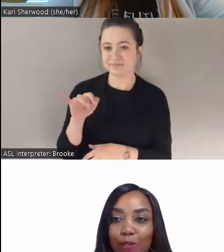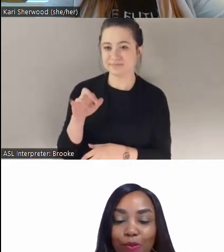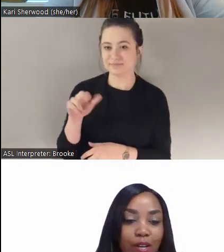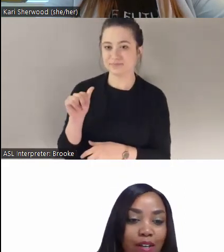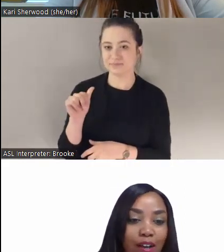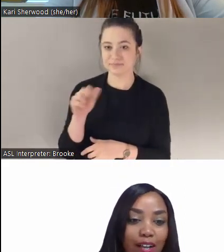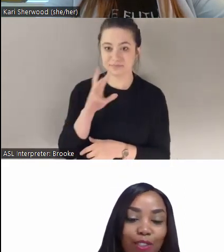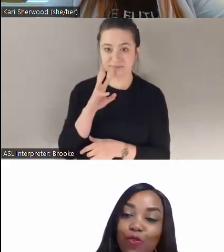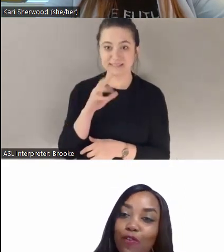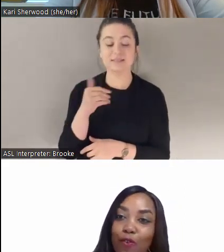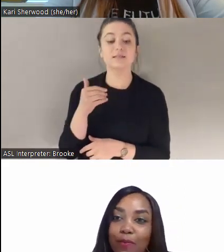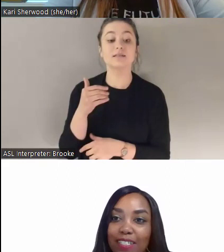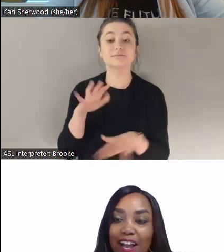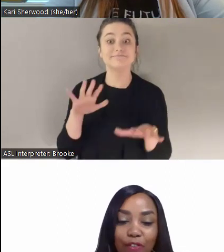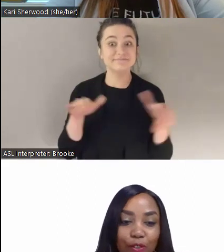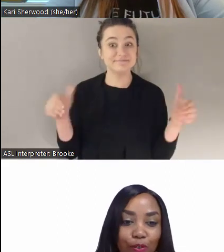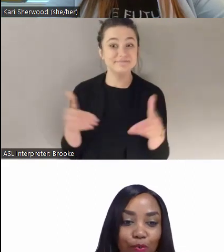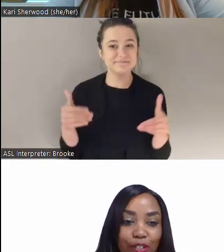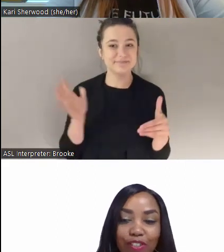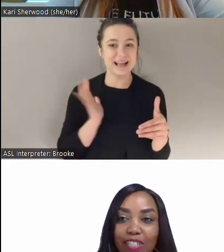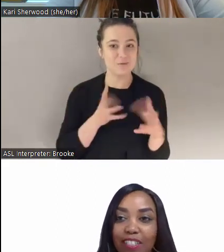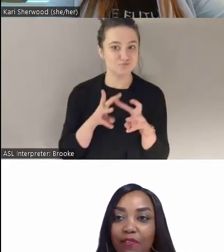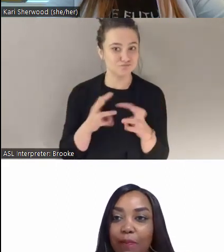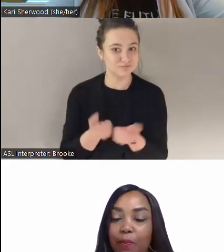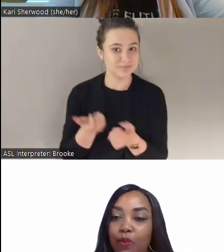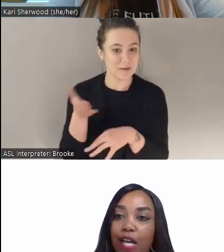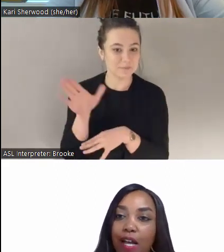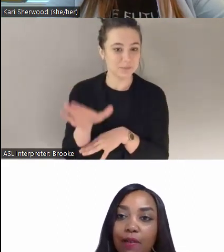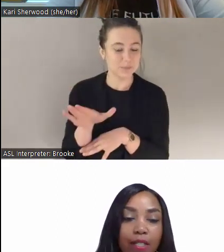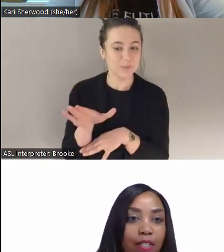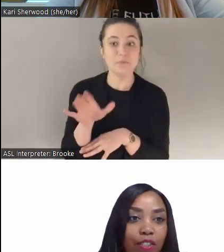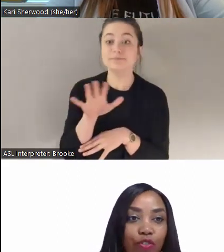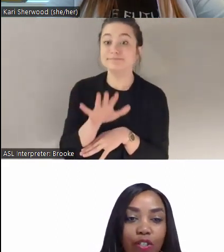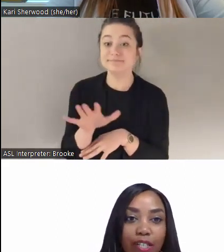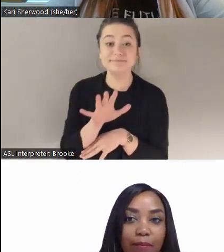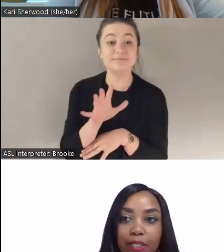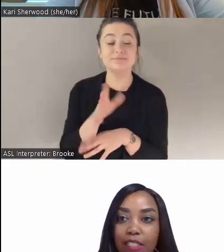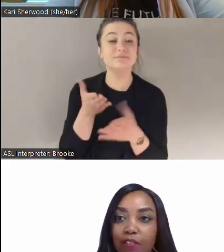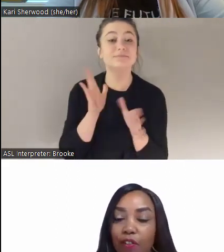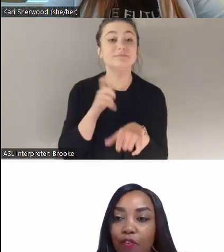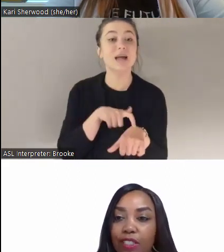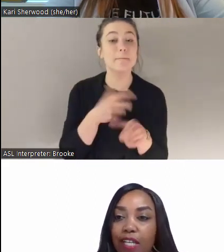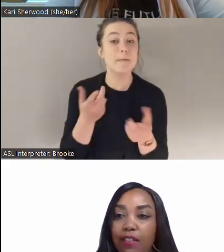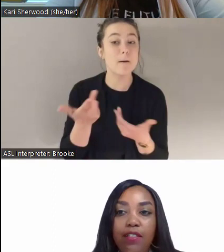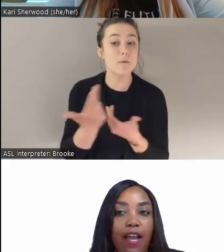you to our forum this afternoon. We're just giving people time to trickle in. Please feel free to take a look